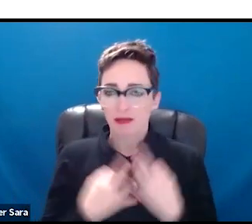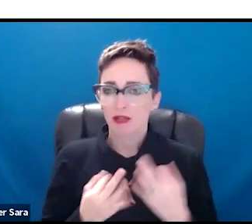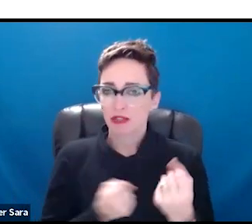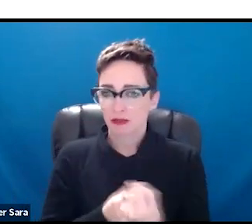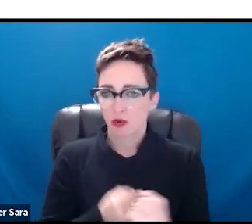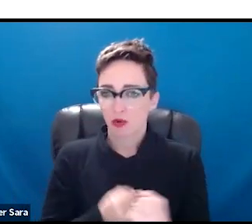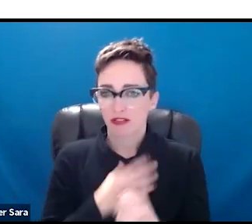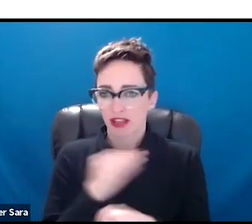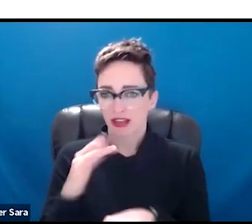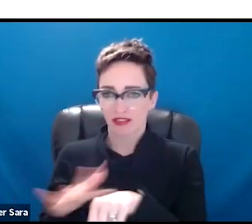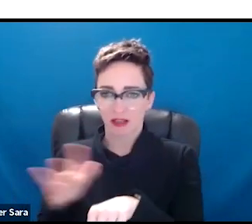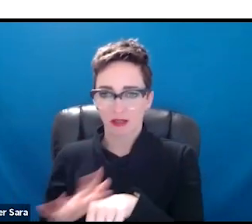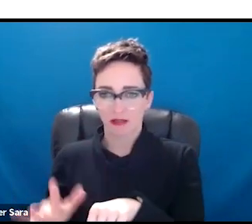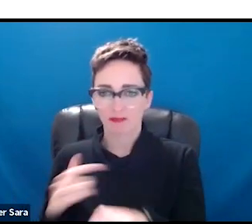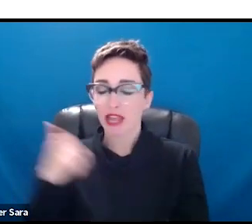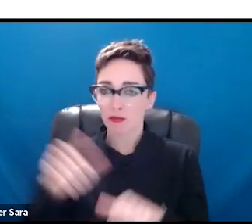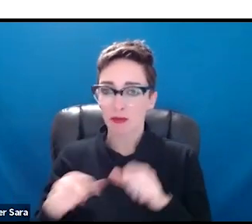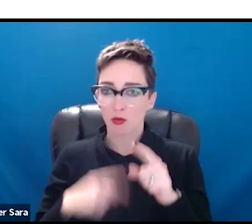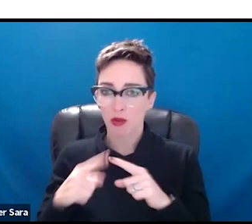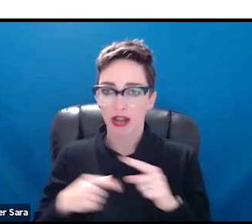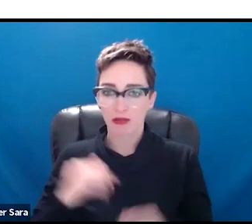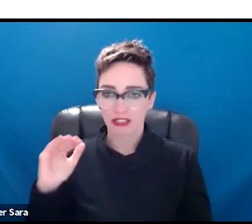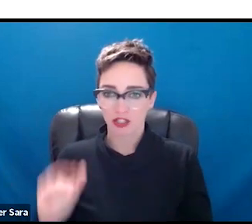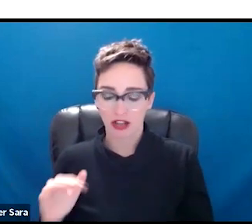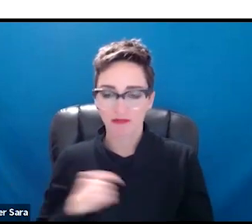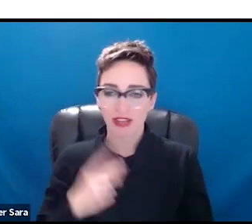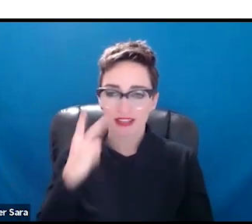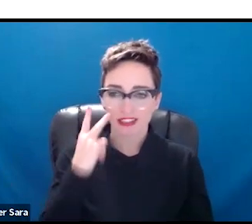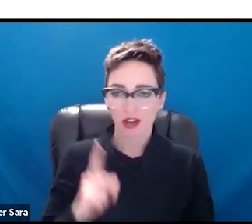I remember as a child seeing video footage of Dick Hoyt